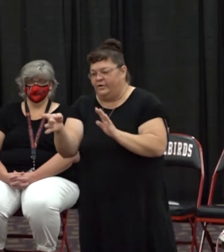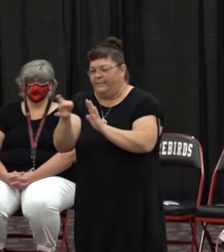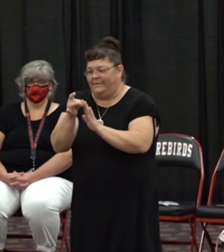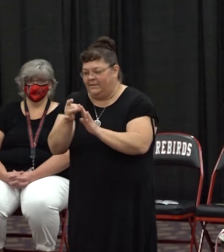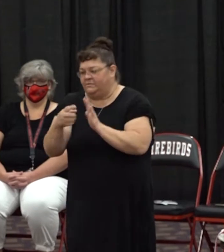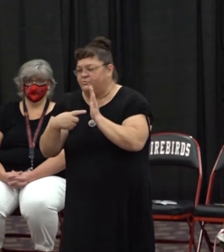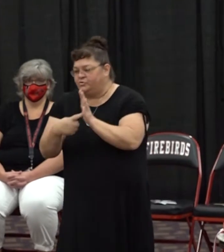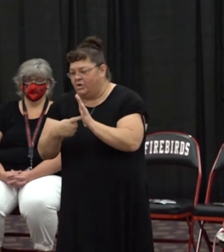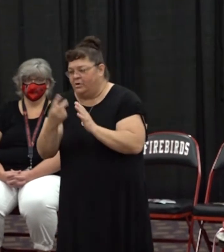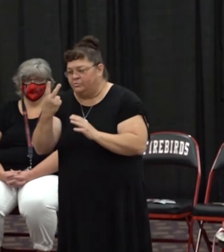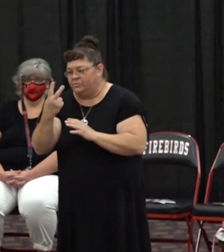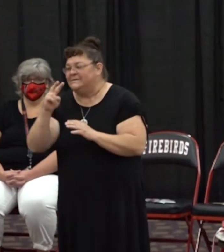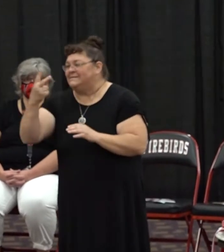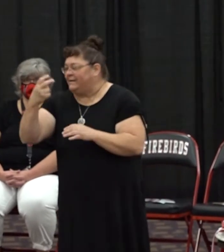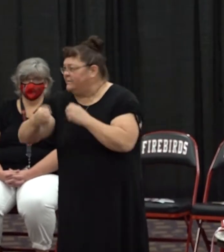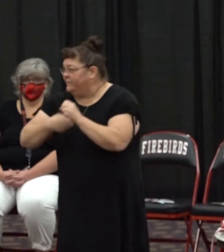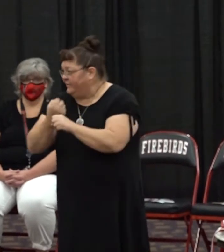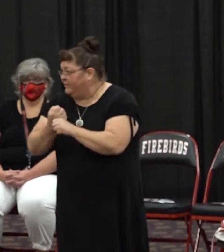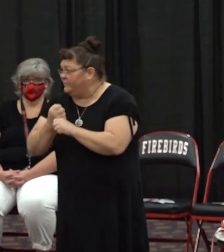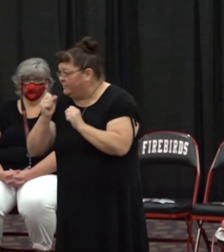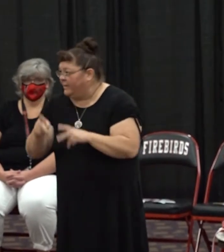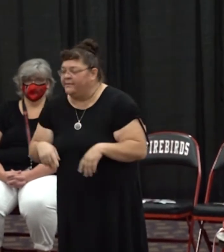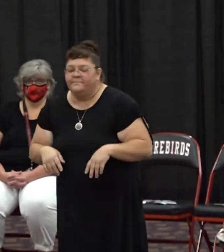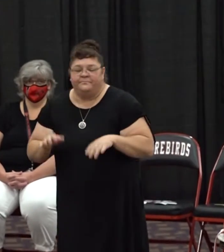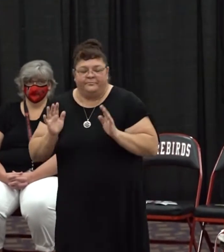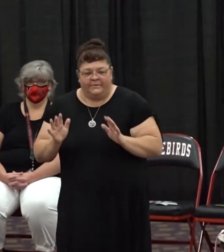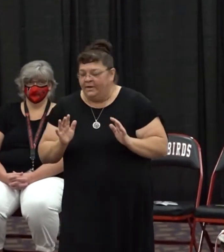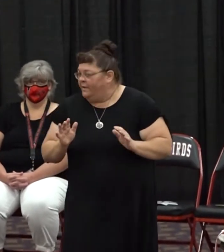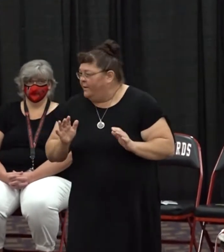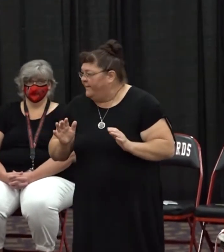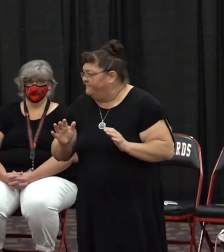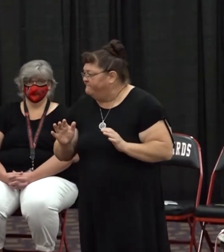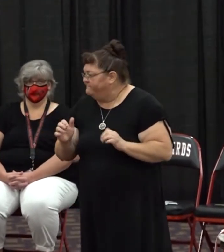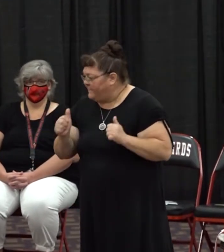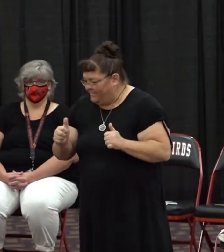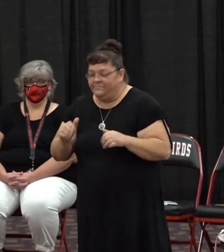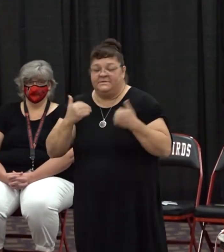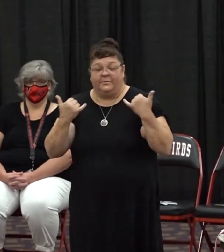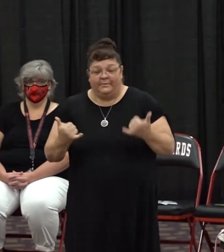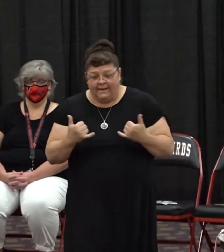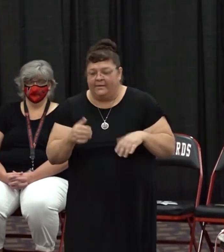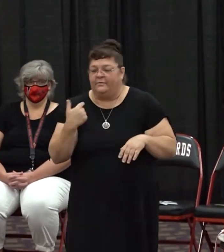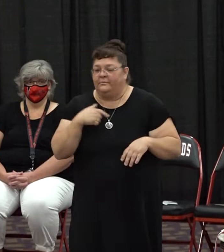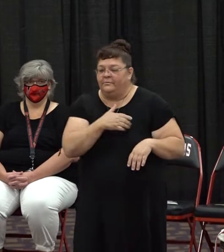And then this year he was also chosen for a second year. Ok? Ok.